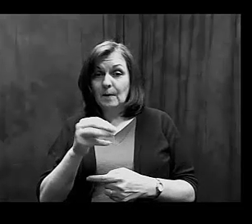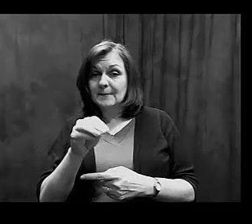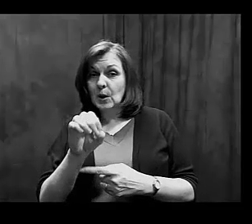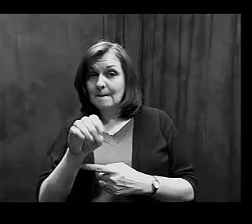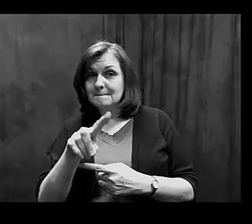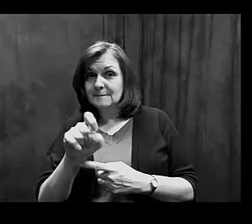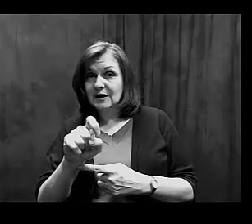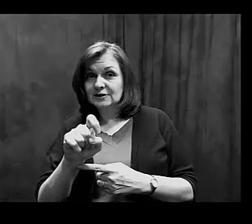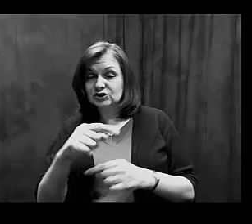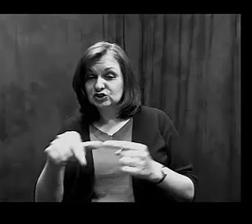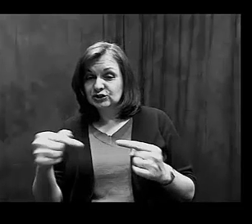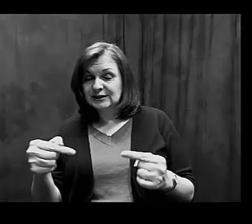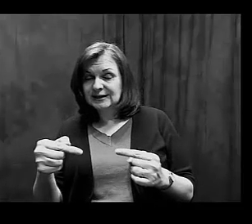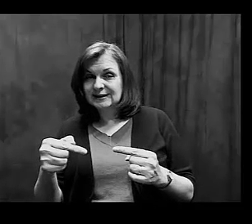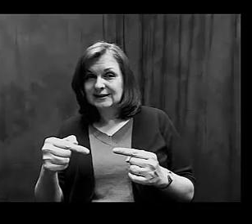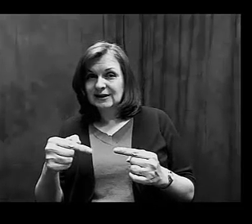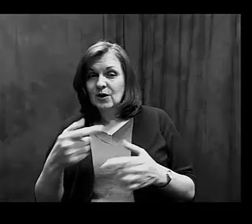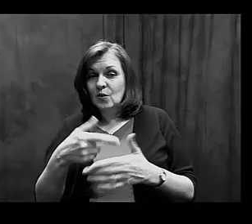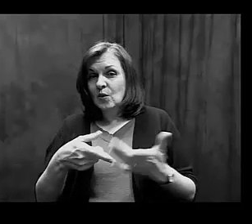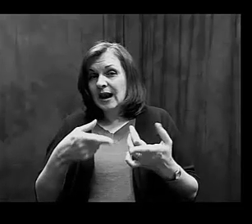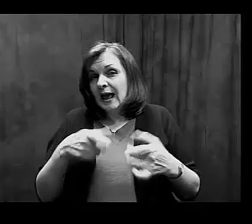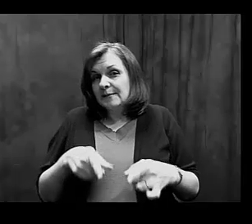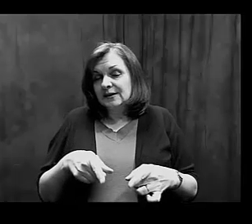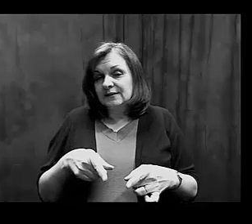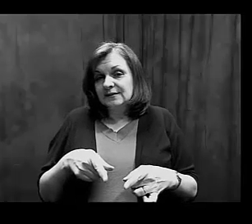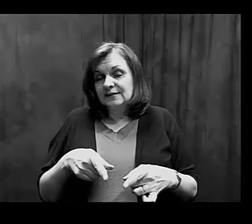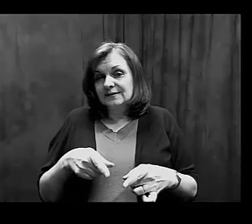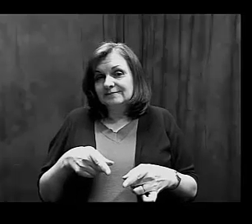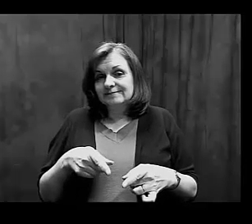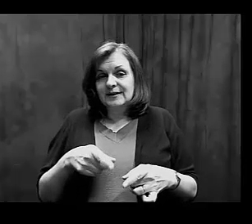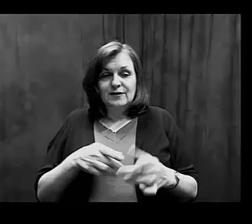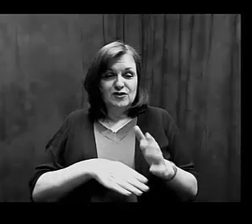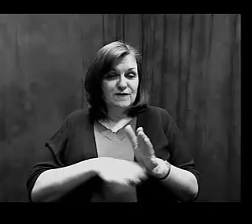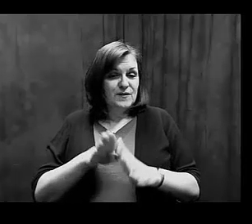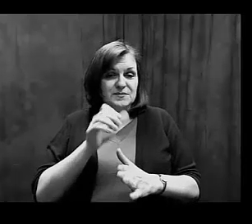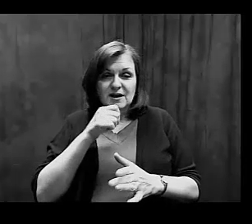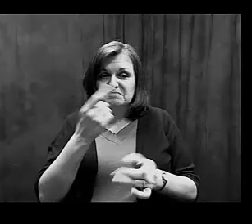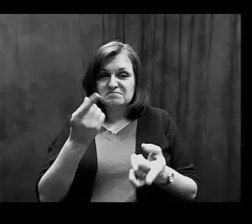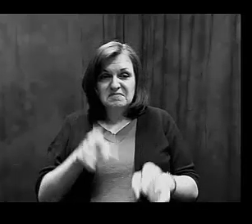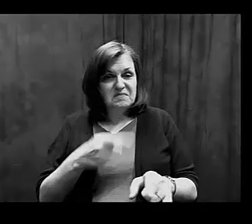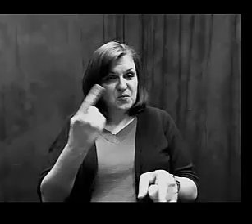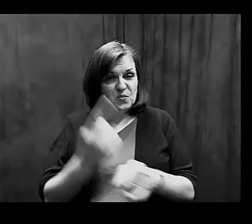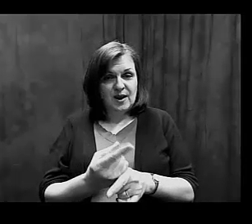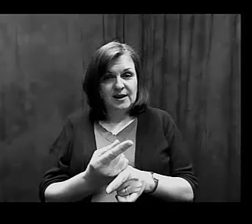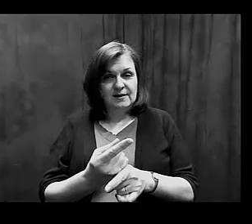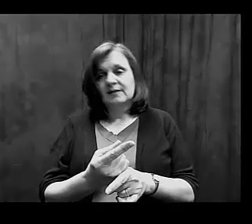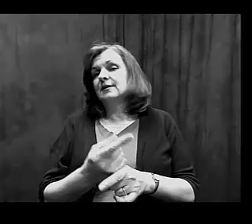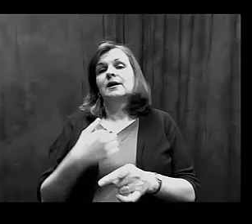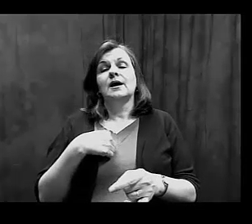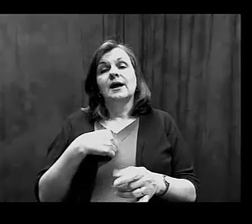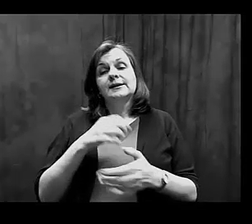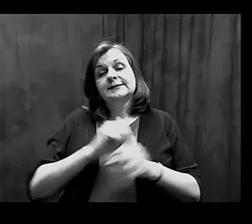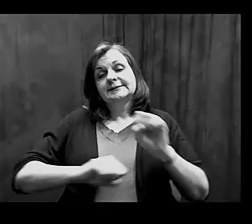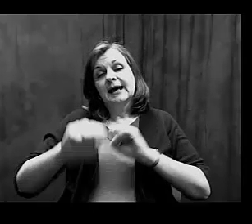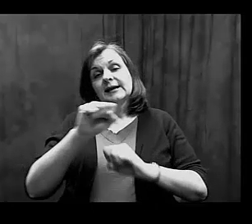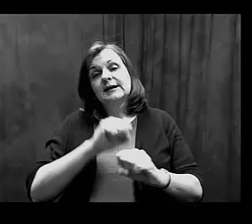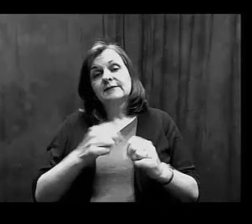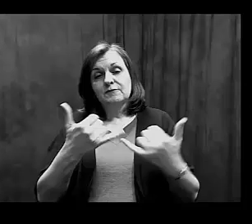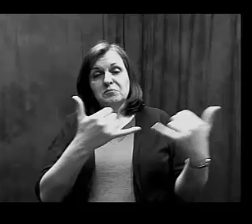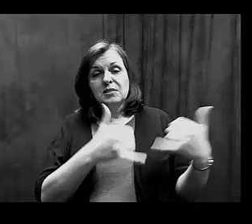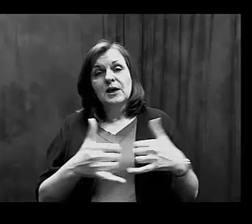scientists have worked with this gene enough now and this sequence